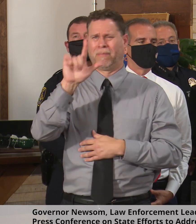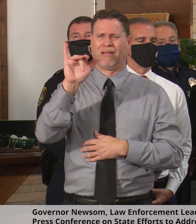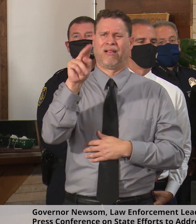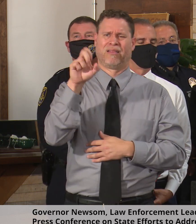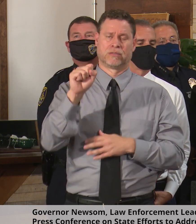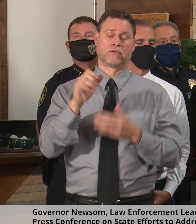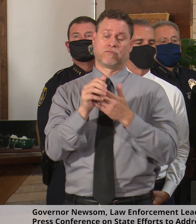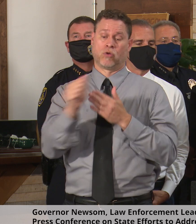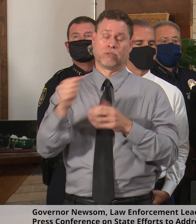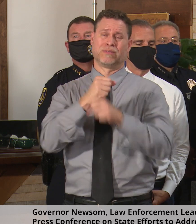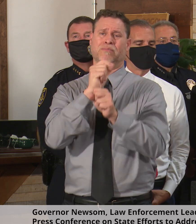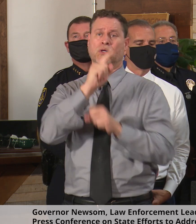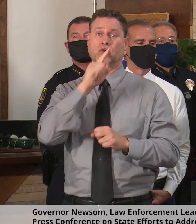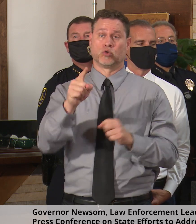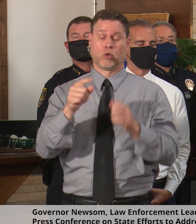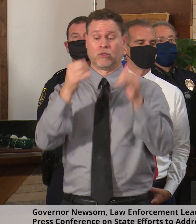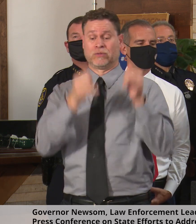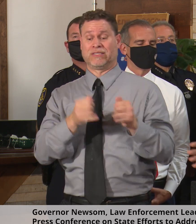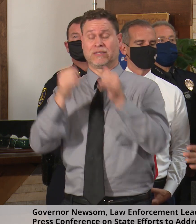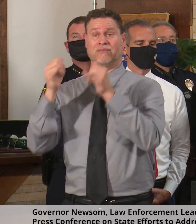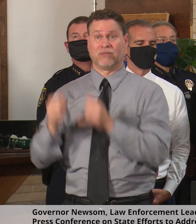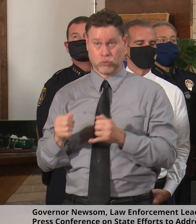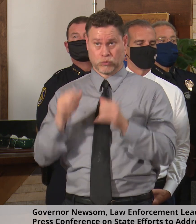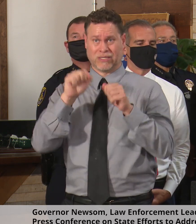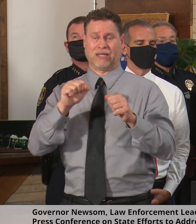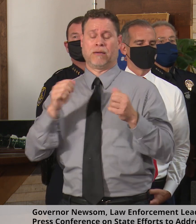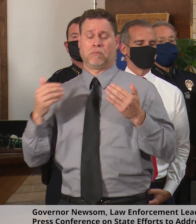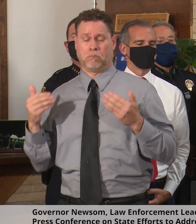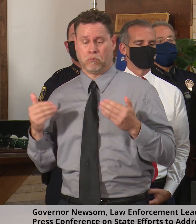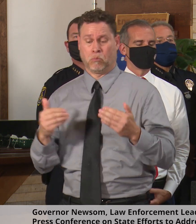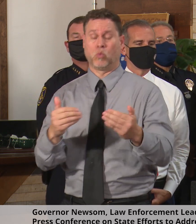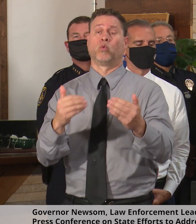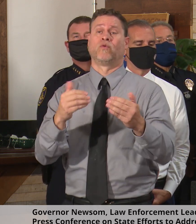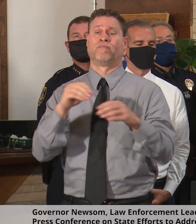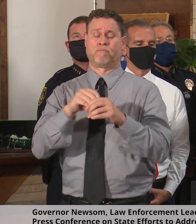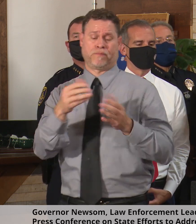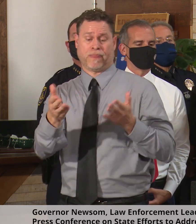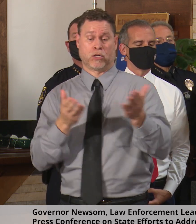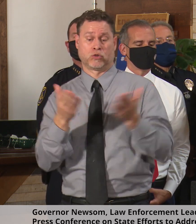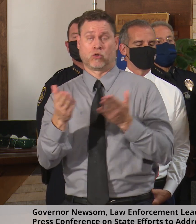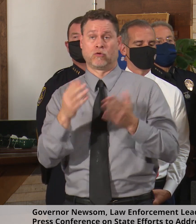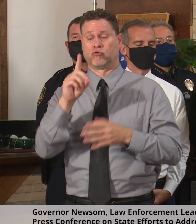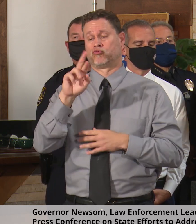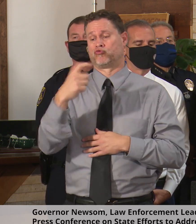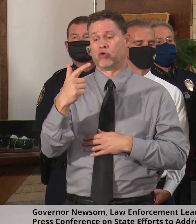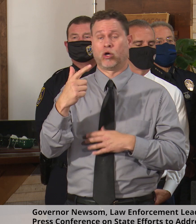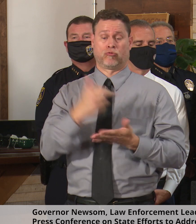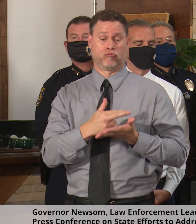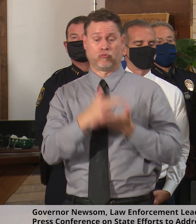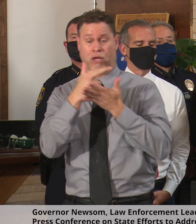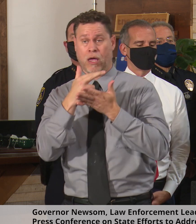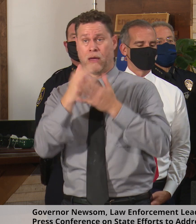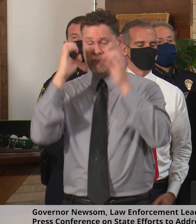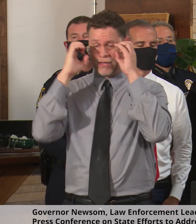to make sure that those individuals can move into services with drug rehab, education, employment